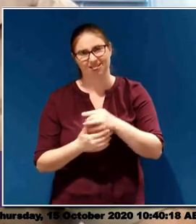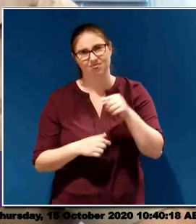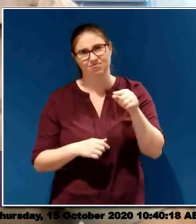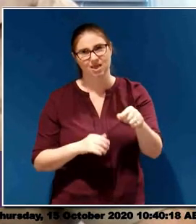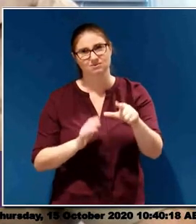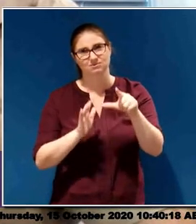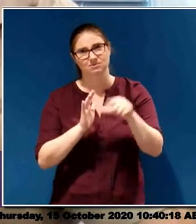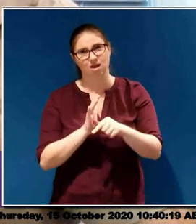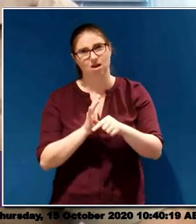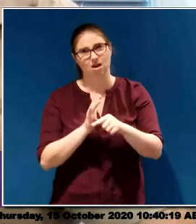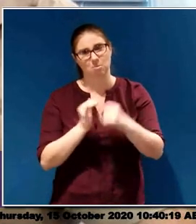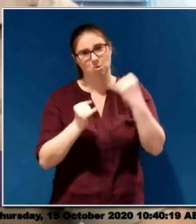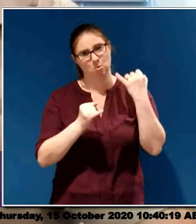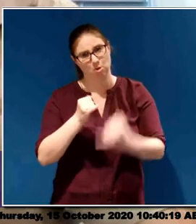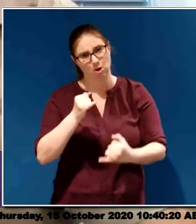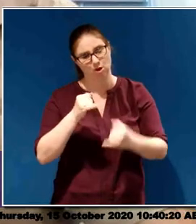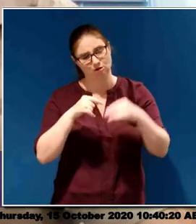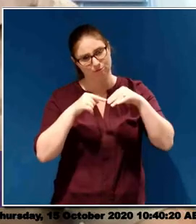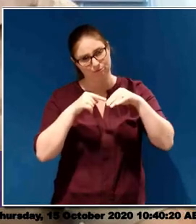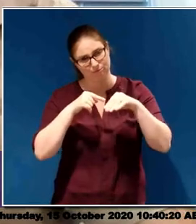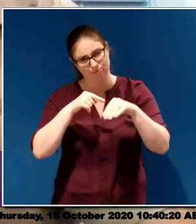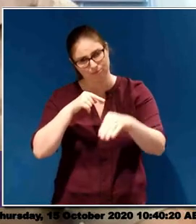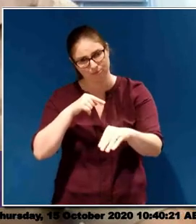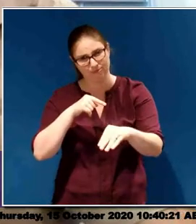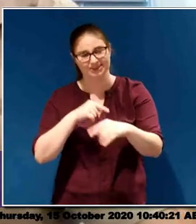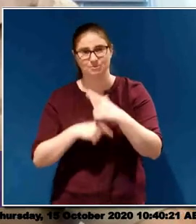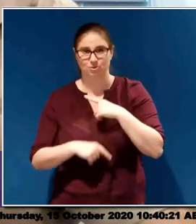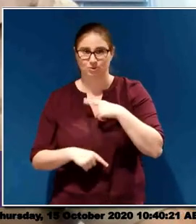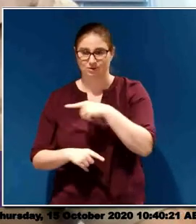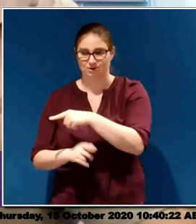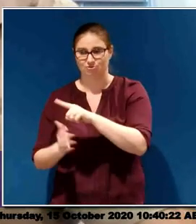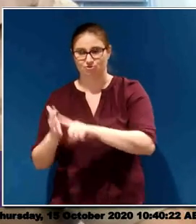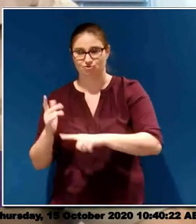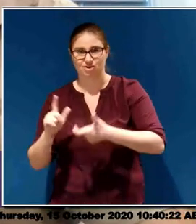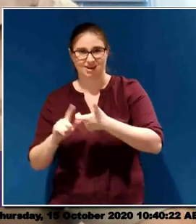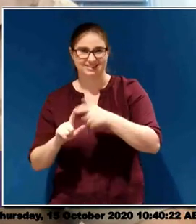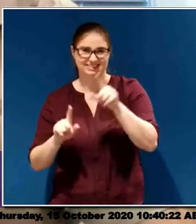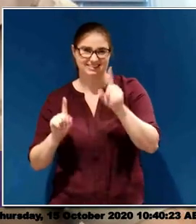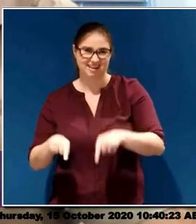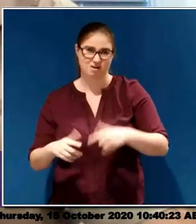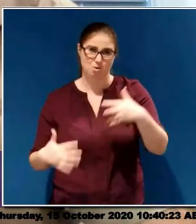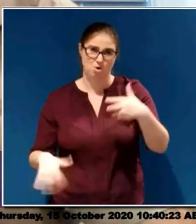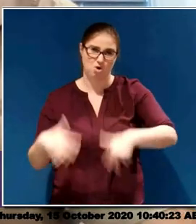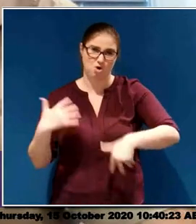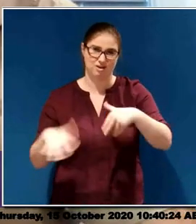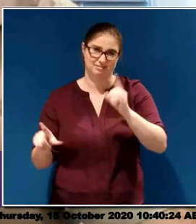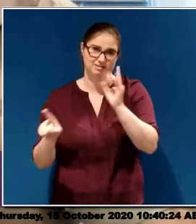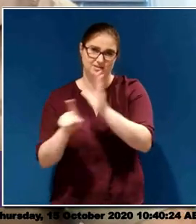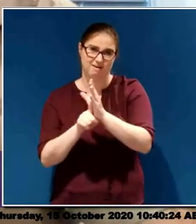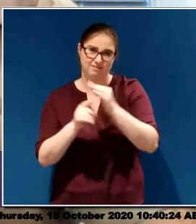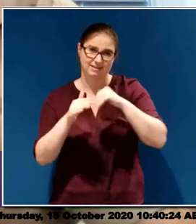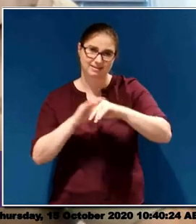He was self-harming at school, trying you know, broke a sharpener and